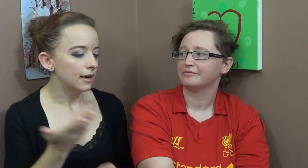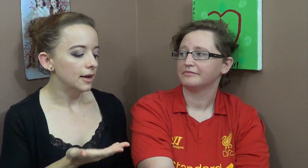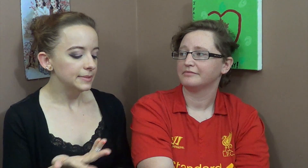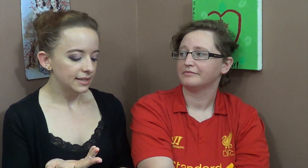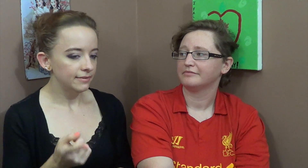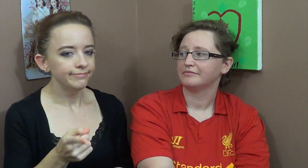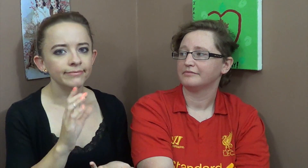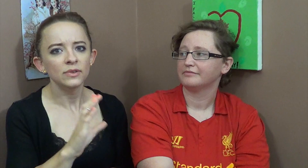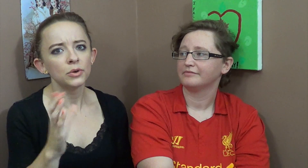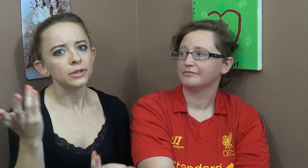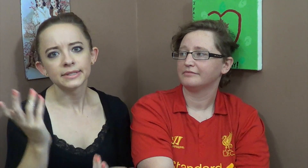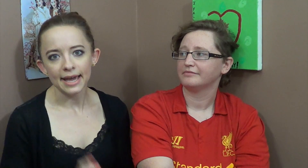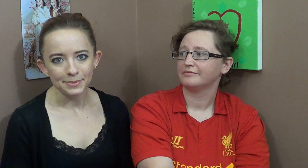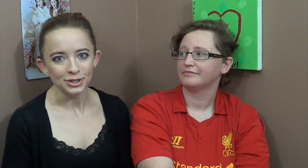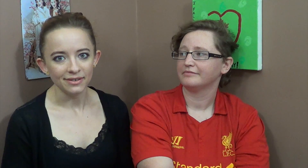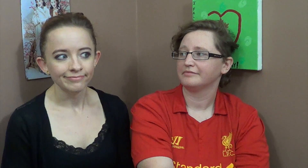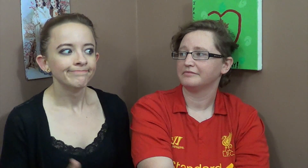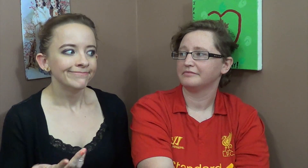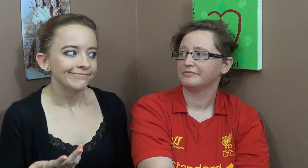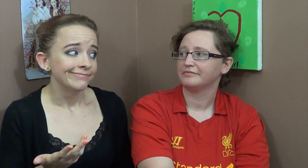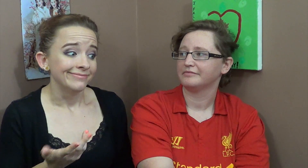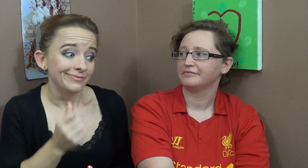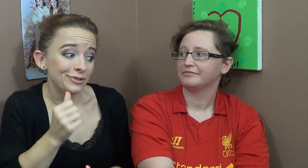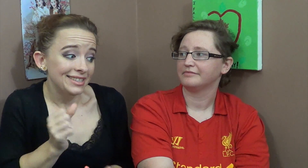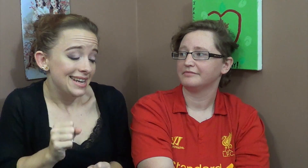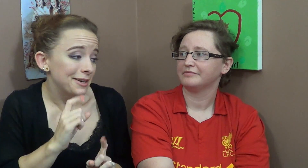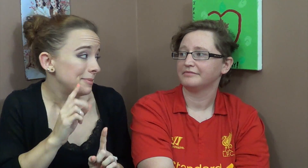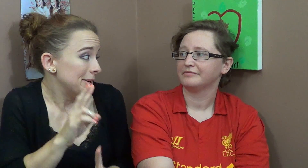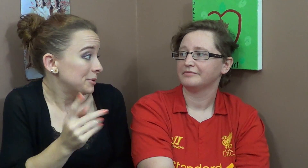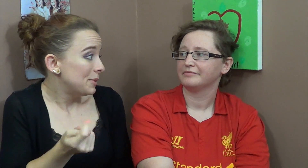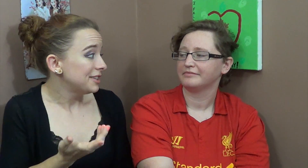and it comes in and no closed captions. We're just not gonna be able to